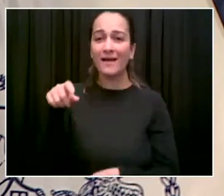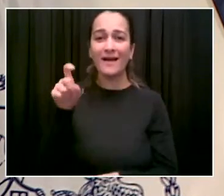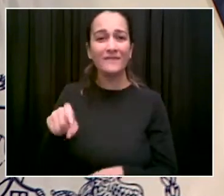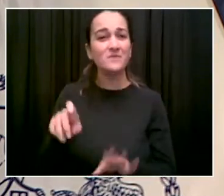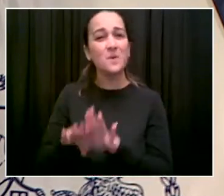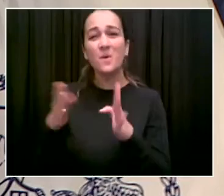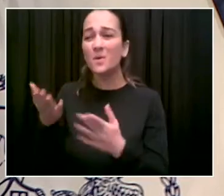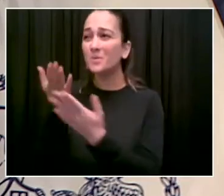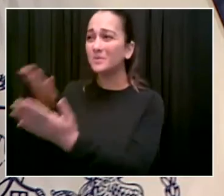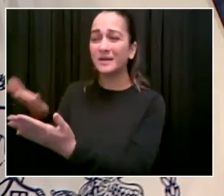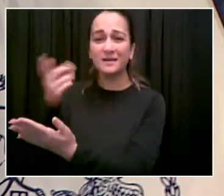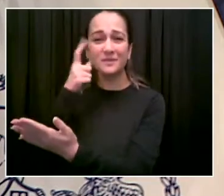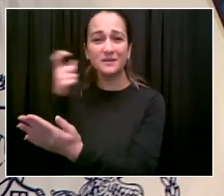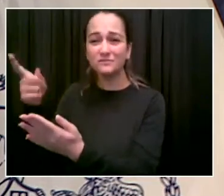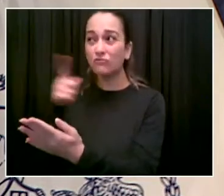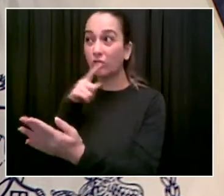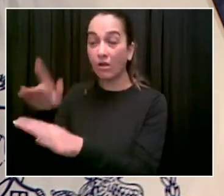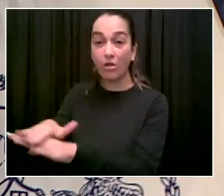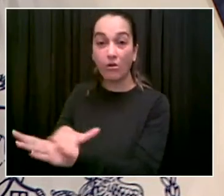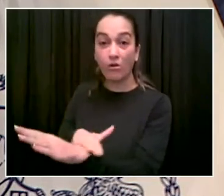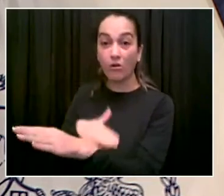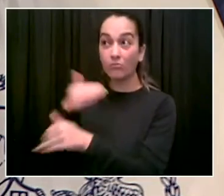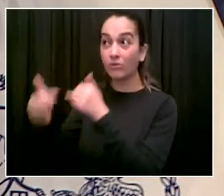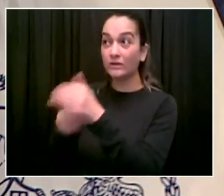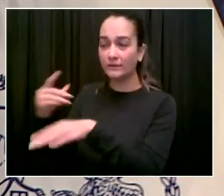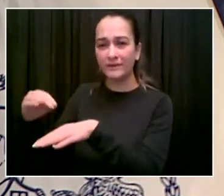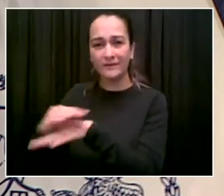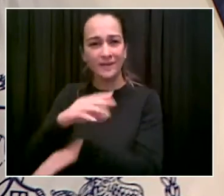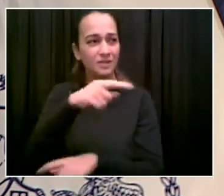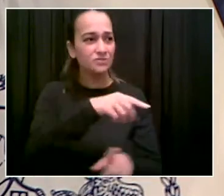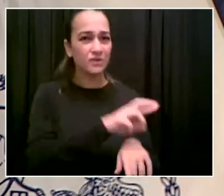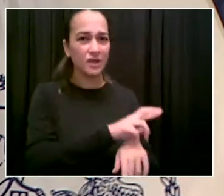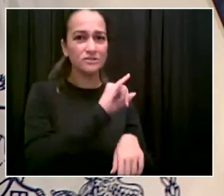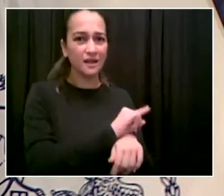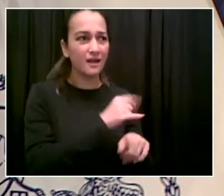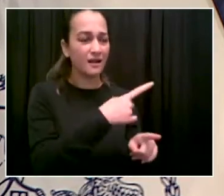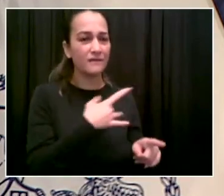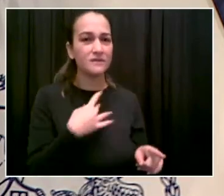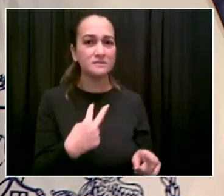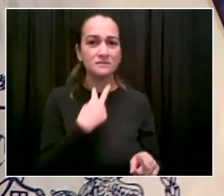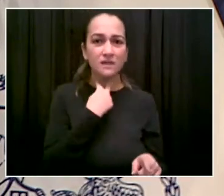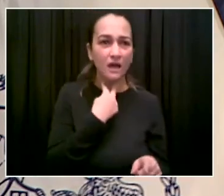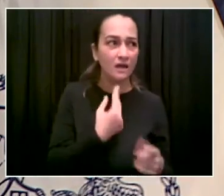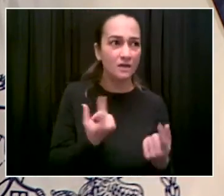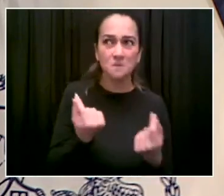ONE THING IS WE DON'T SEE FOLKS LEAVING JAIL GOING F OFTO PRISON TERMS. F I THEY ARE FOUND